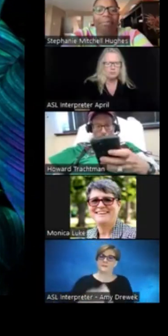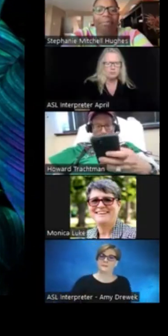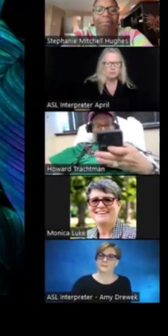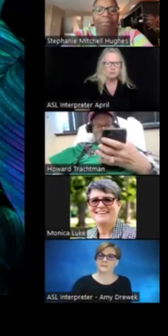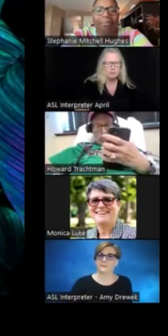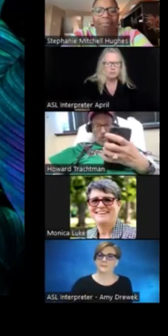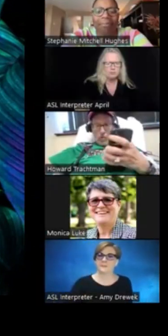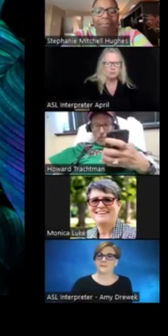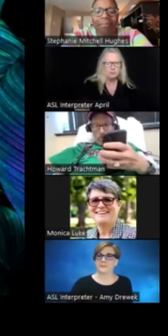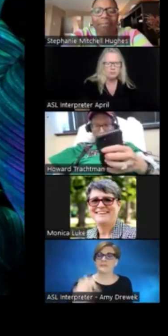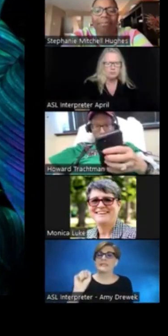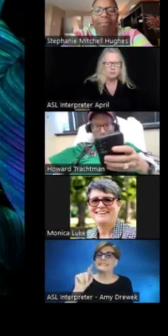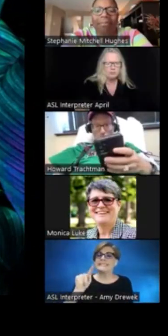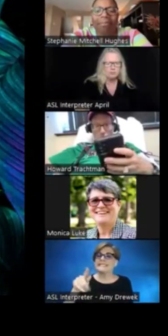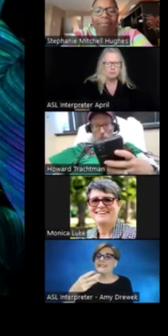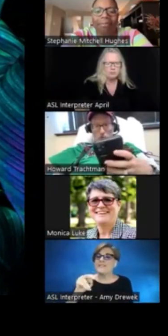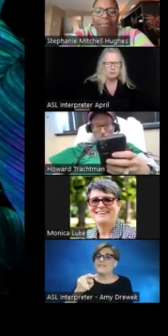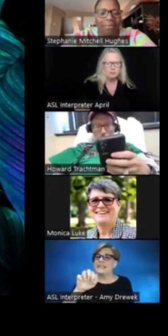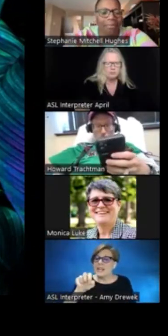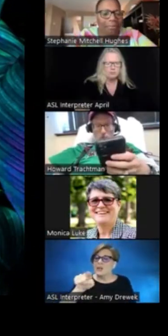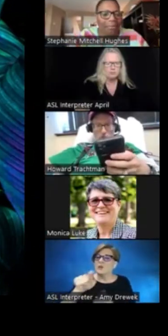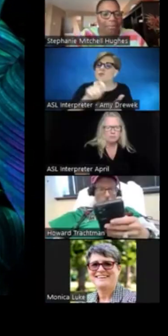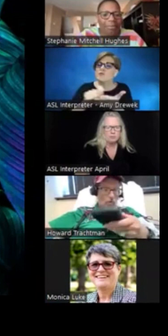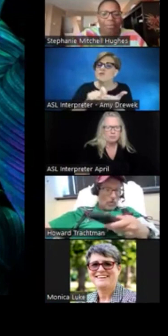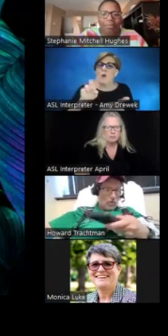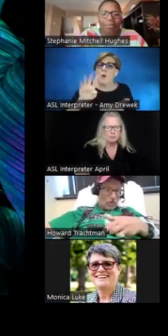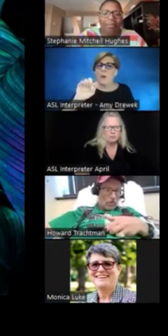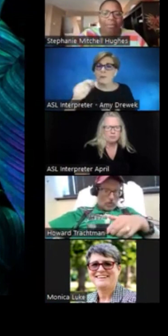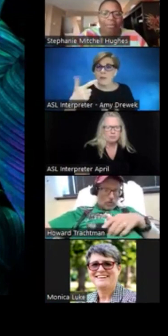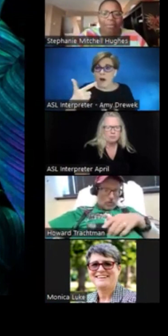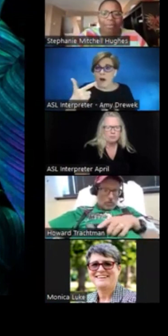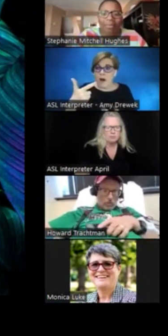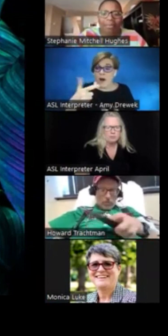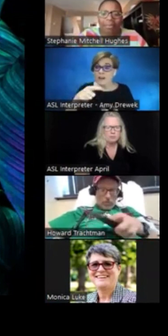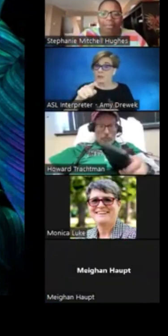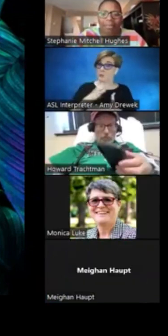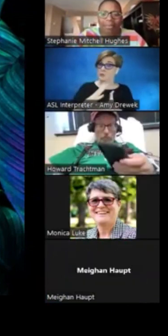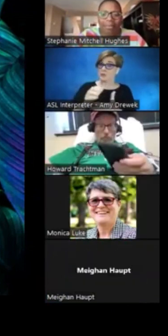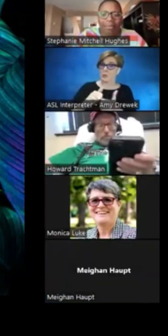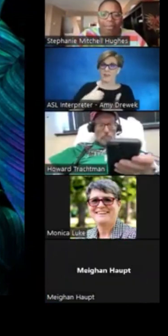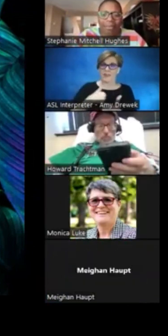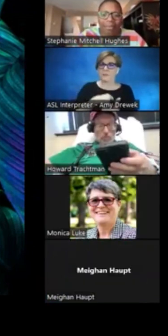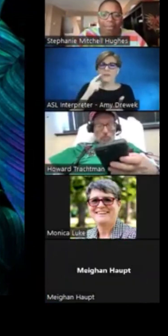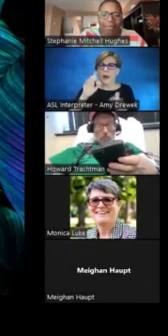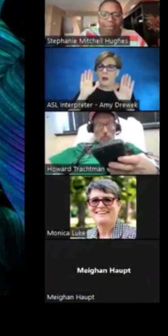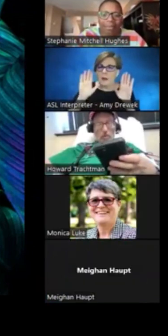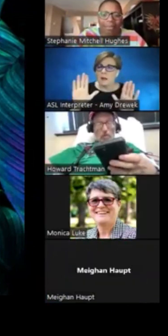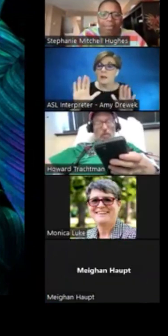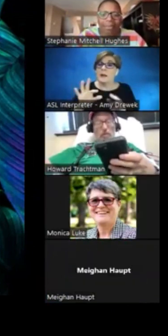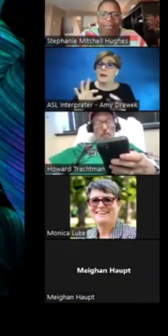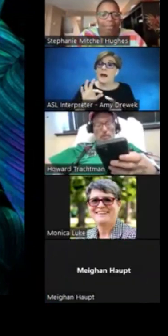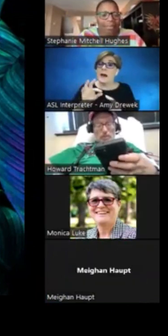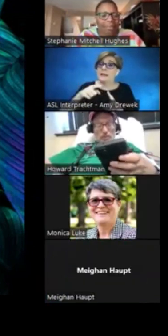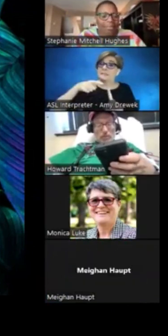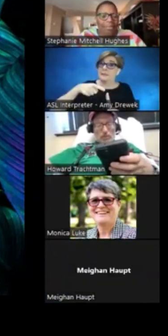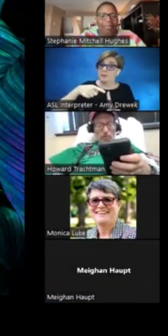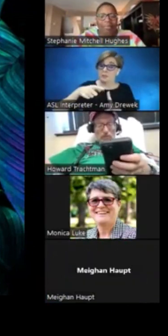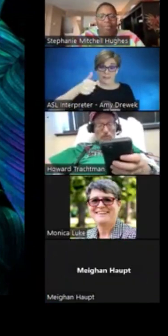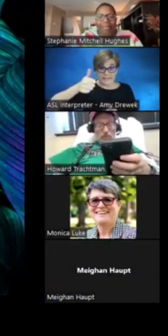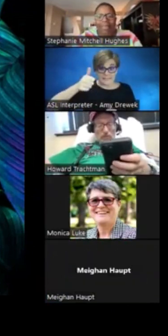IT JUST FEELS LIKE -- >> DO YOU WANT TO TALK ABOUT IT? THANKS FOR HEARING ME OUT. YOU CAN TALK TO ME IF YOU ARE FEELING SAD. WHEN YOU NEED TO TALK, I AM HERE. OKAY? STEPHANIE, THANK YOU FOR JOINING US. STEPHANIE, YOU WROTE A BLOG THAT YOU SHARED WITH US. WE THOUGHT IT WAS JUST TERRIFIC, ESPECIALLY THE TEN